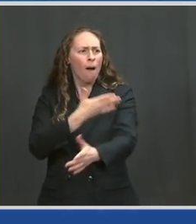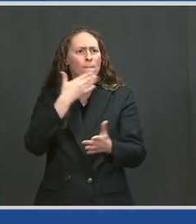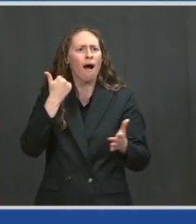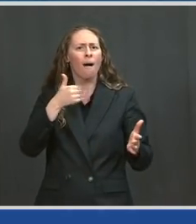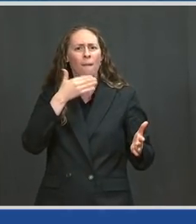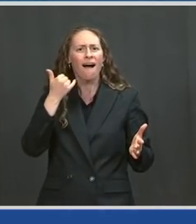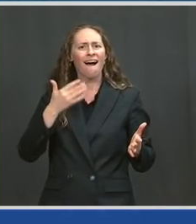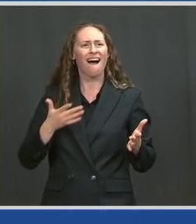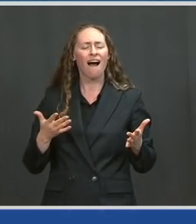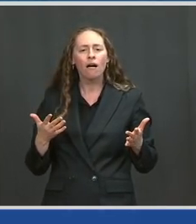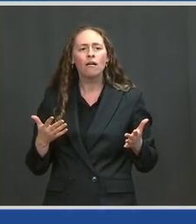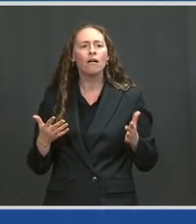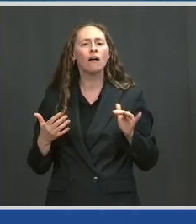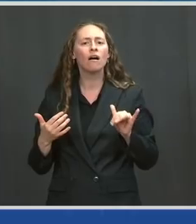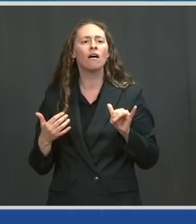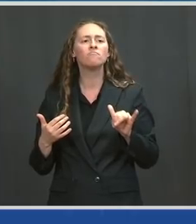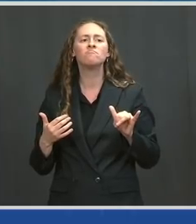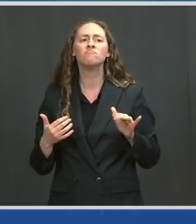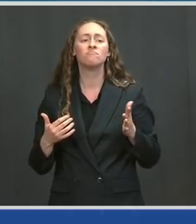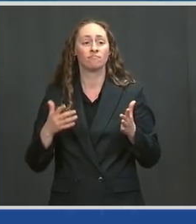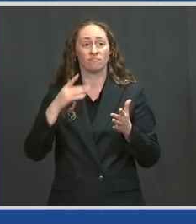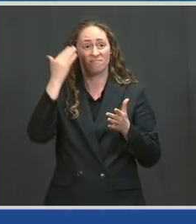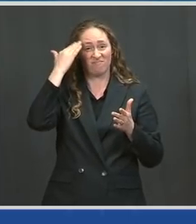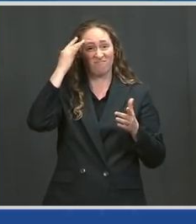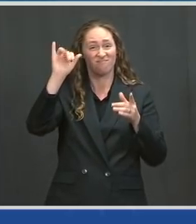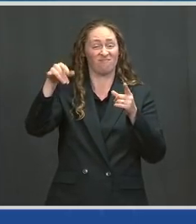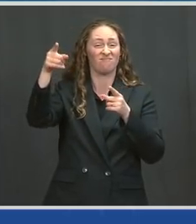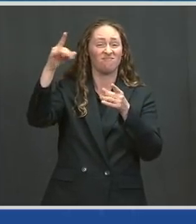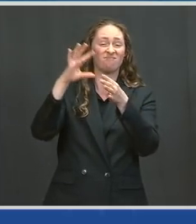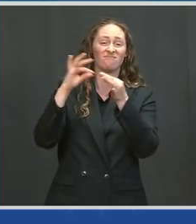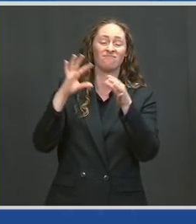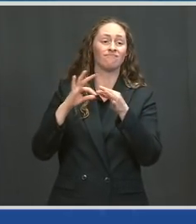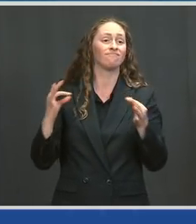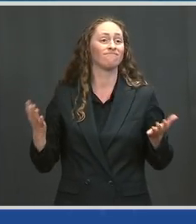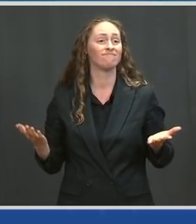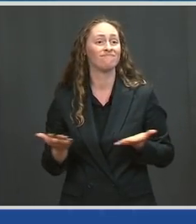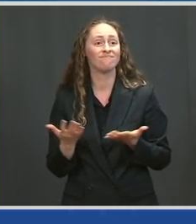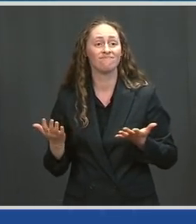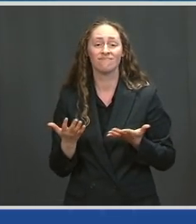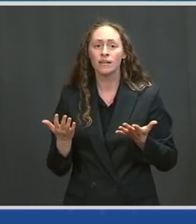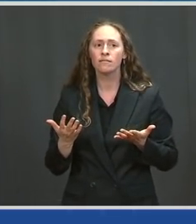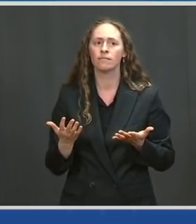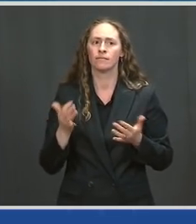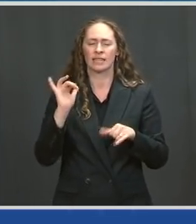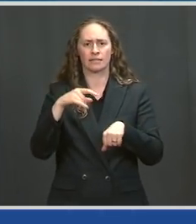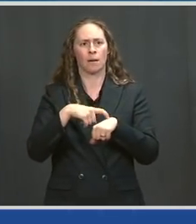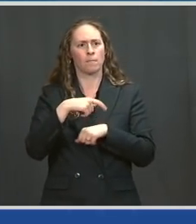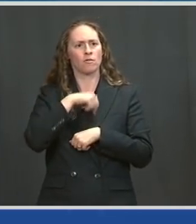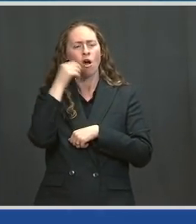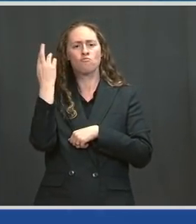But you know what, Rev? I didn't realize hate is never defeated, it only hides.